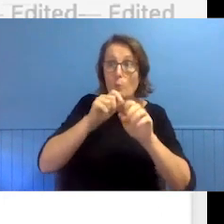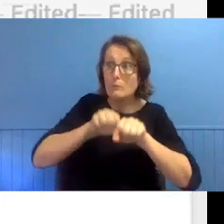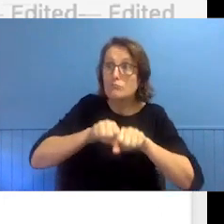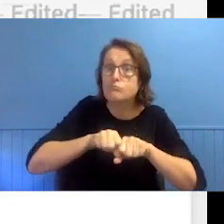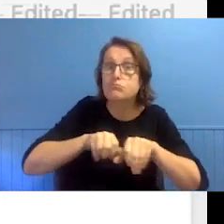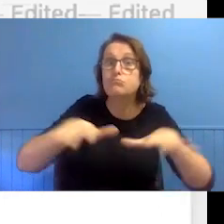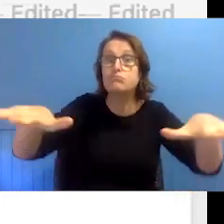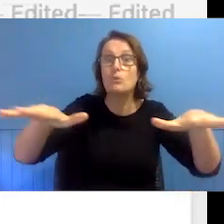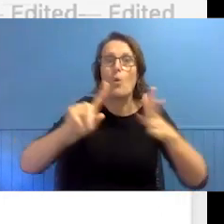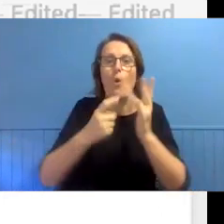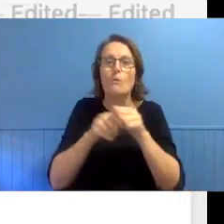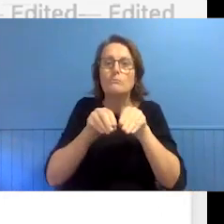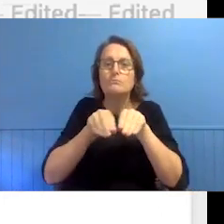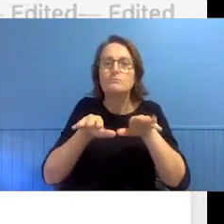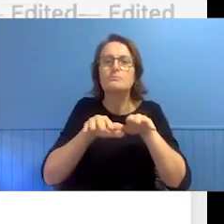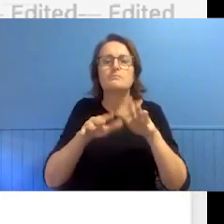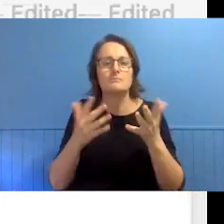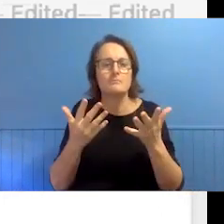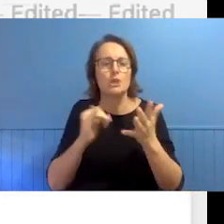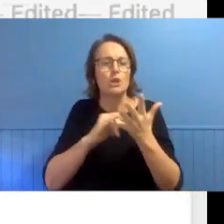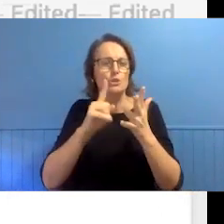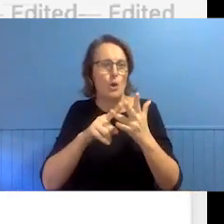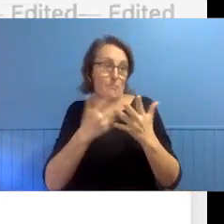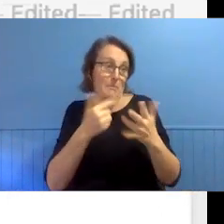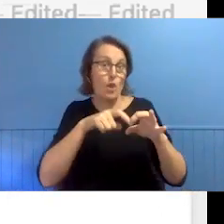content obviously and that means different things on technical